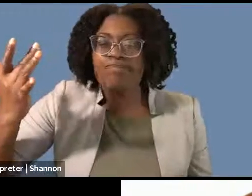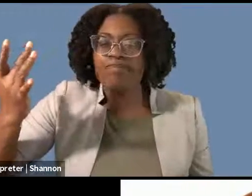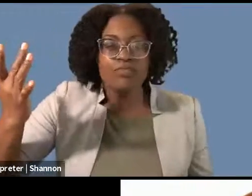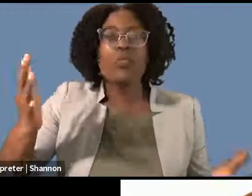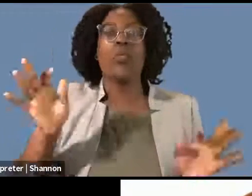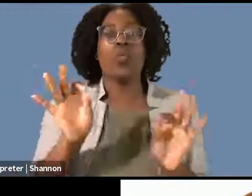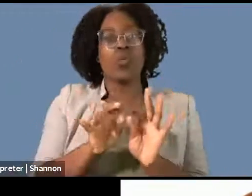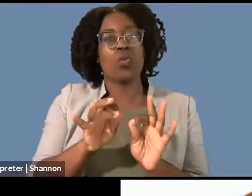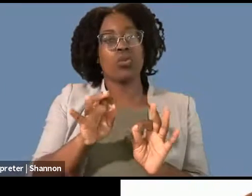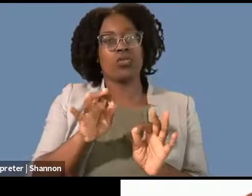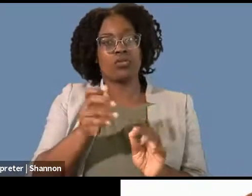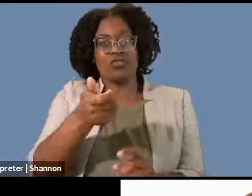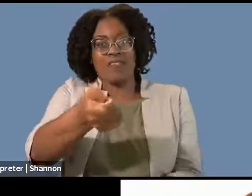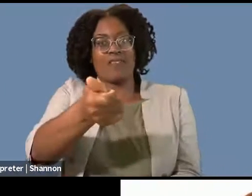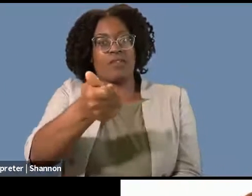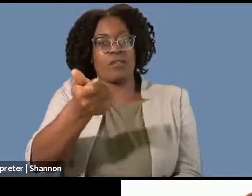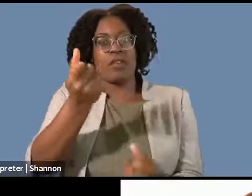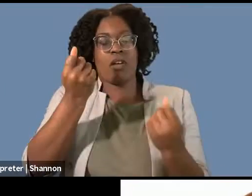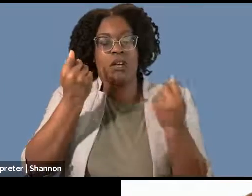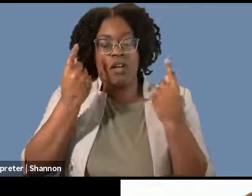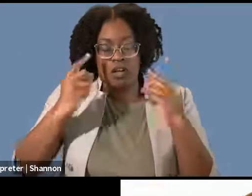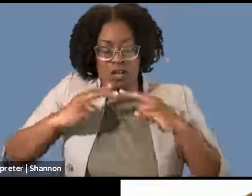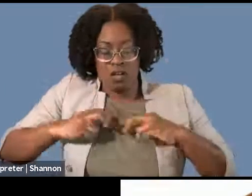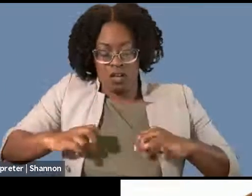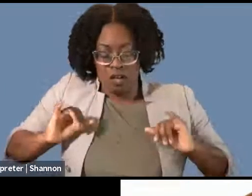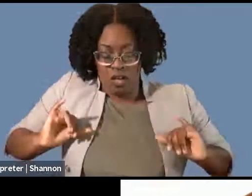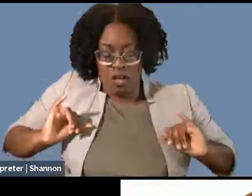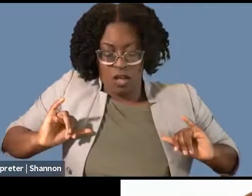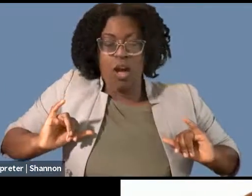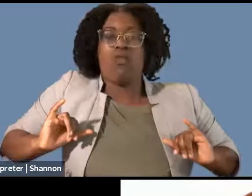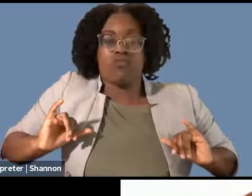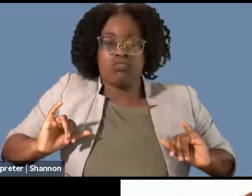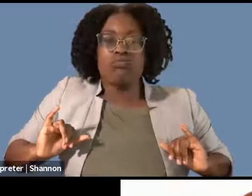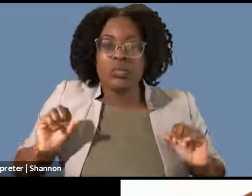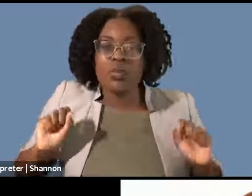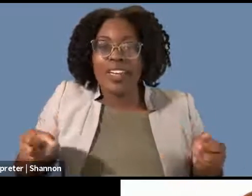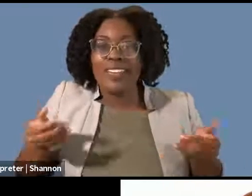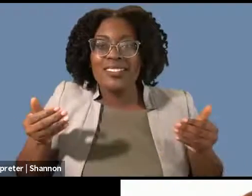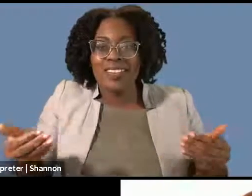before you can have empathy for others. So, when I was working on the book, you know,